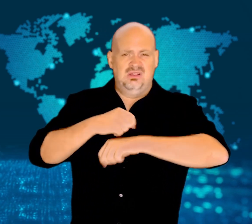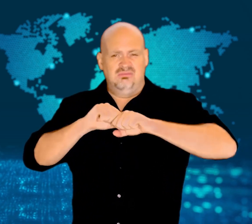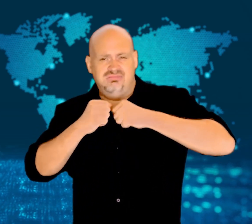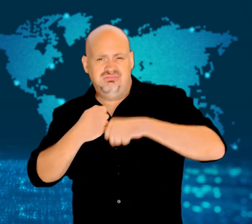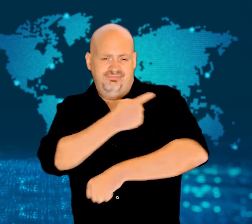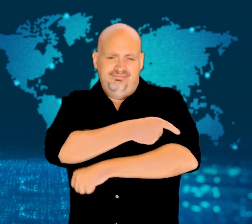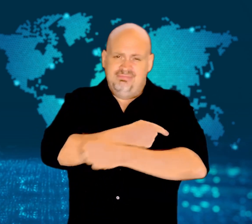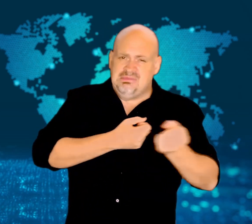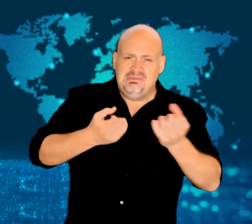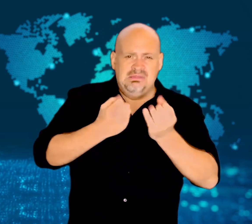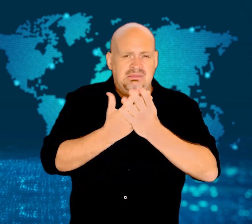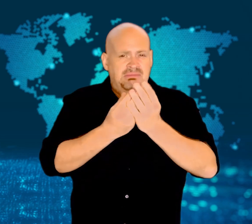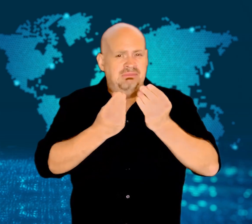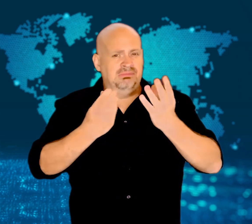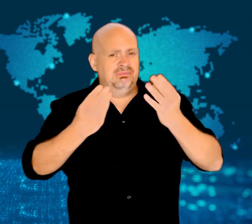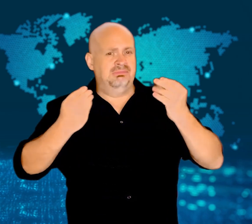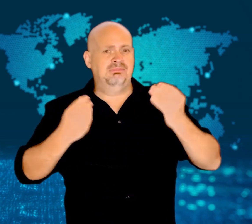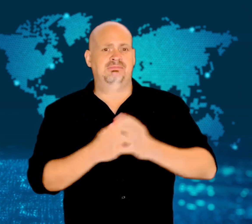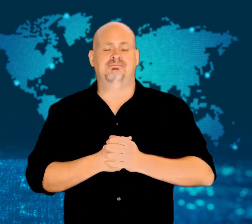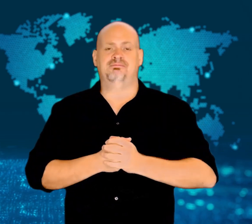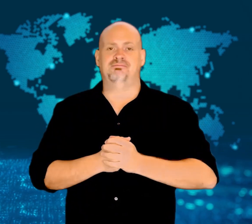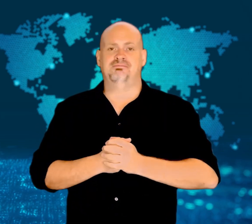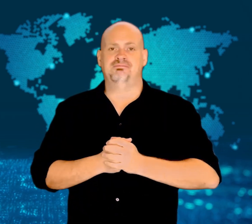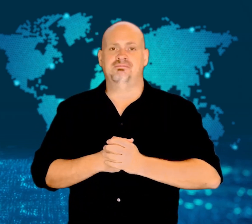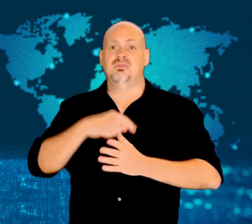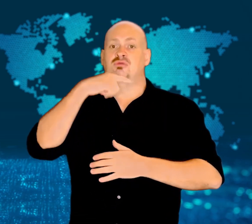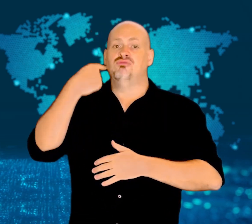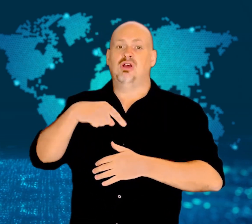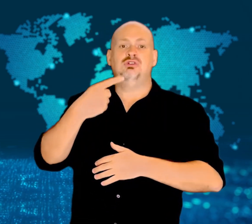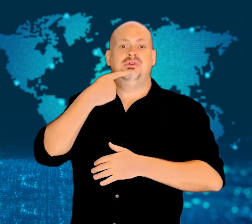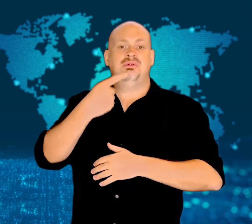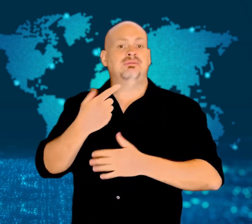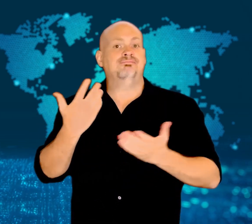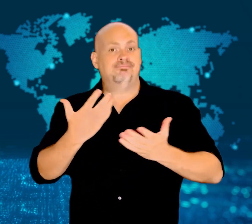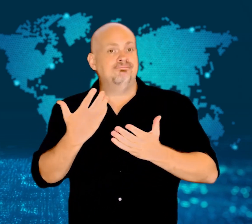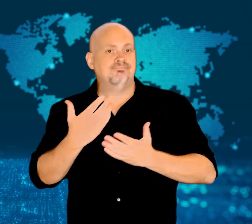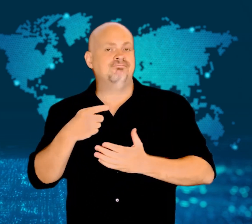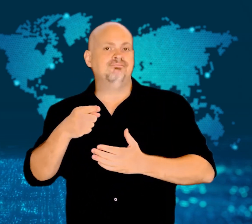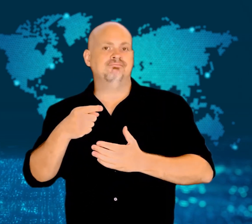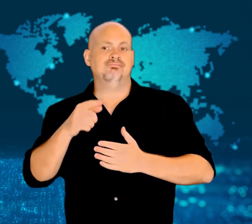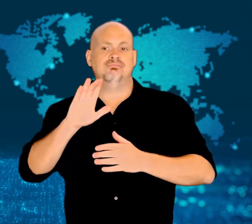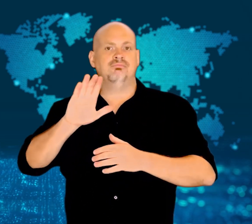Many were killed and wounded in the Russian strikes.